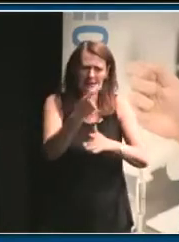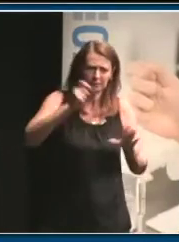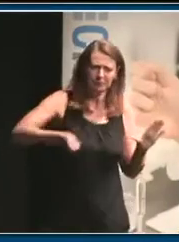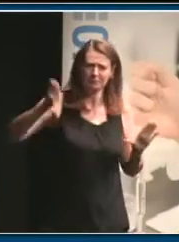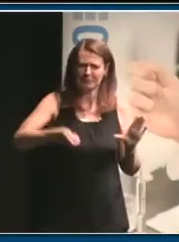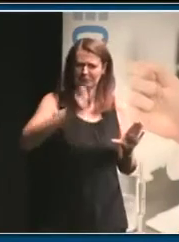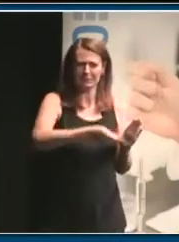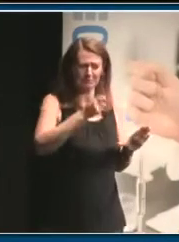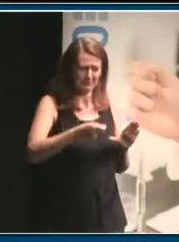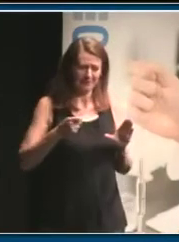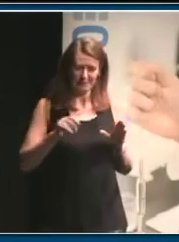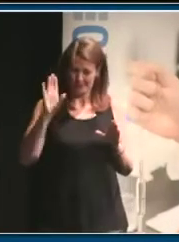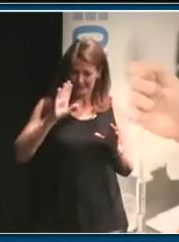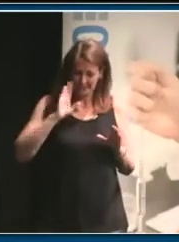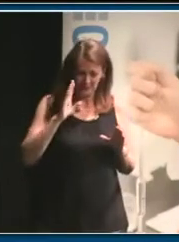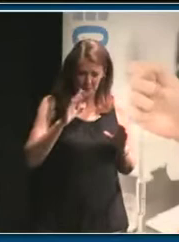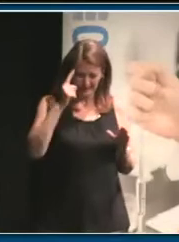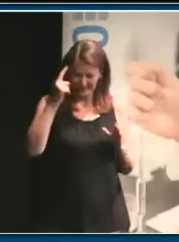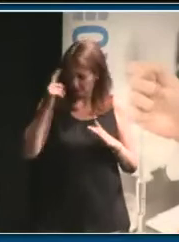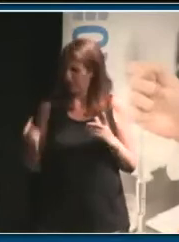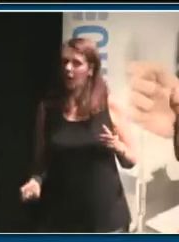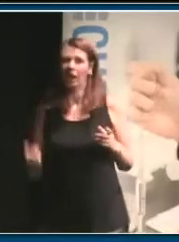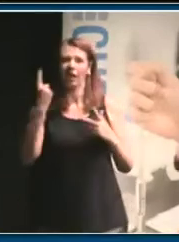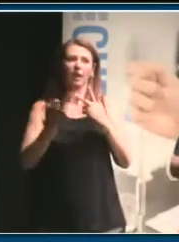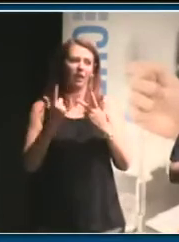before we really get to the conclusion of another issue comes up and went over there and